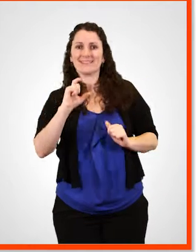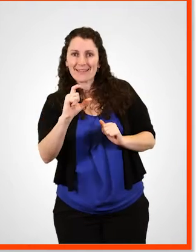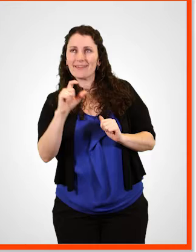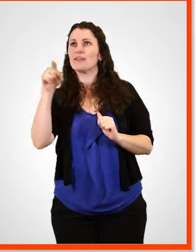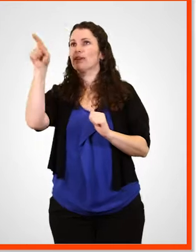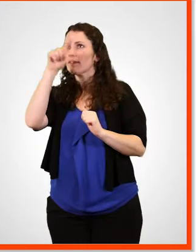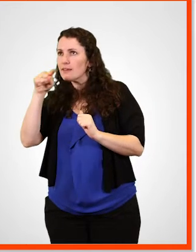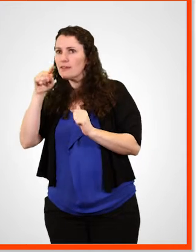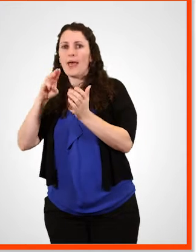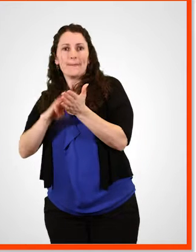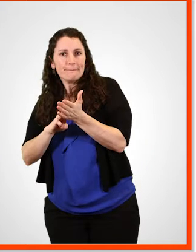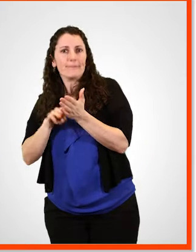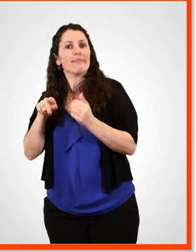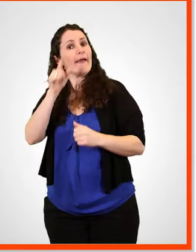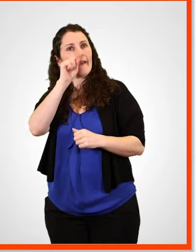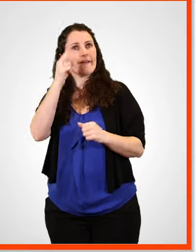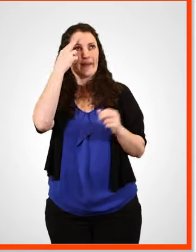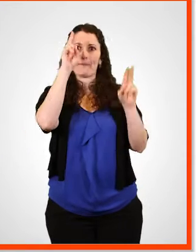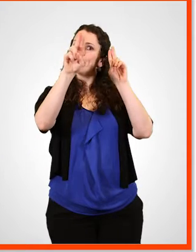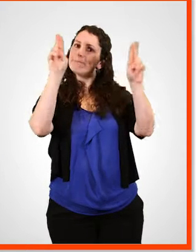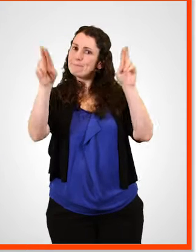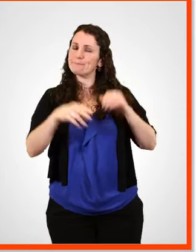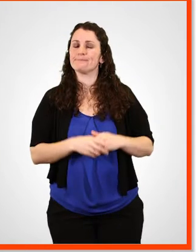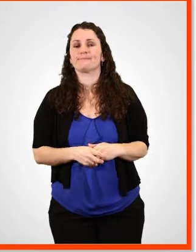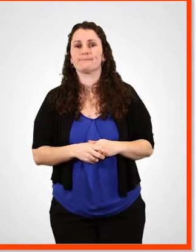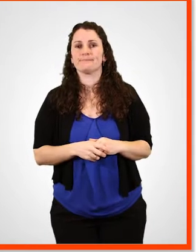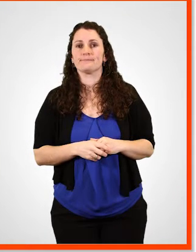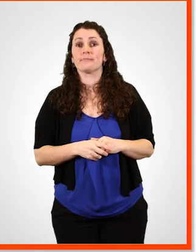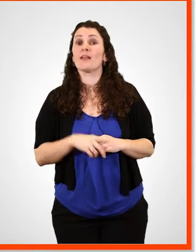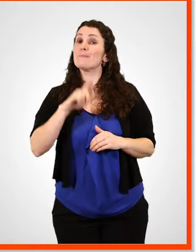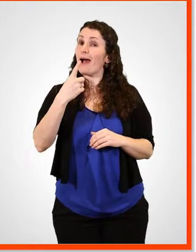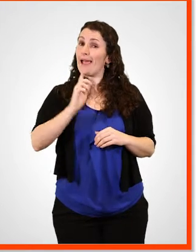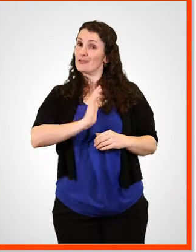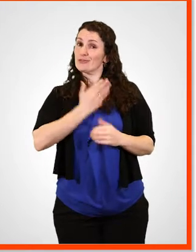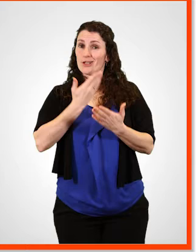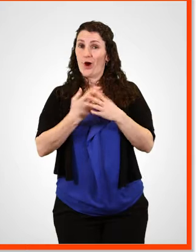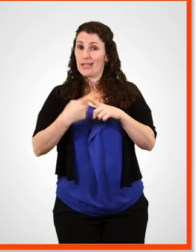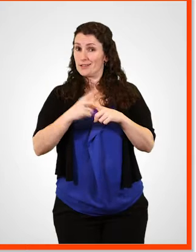What is interesting about English is upper case and lower case letters have different configurations.